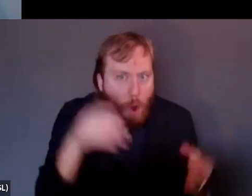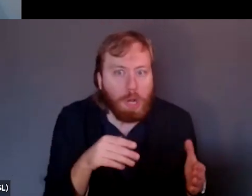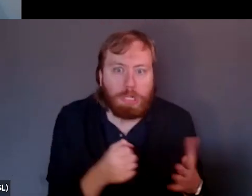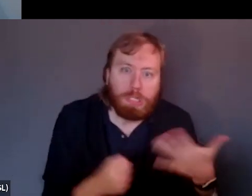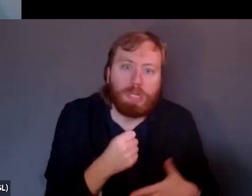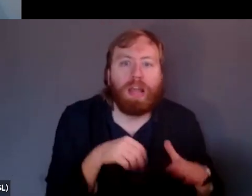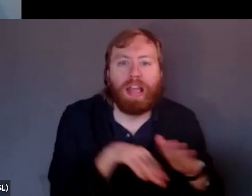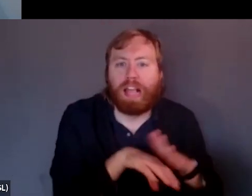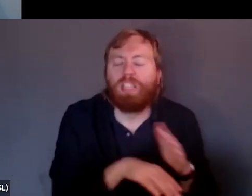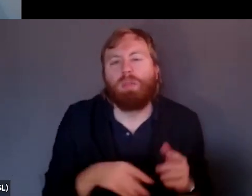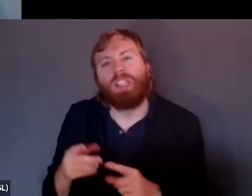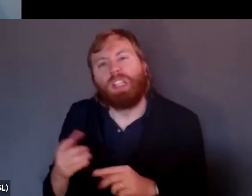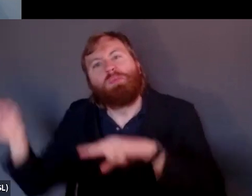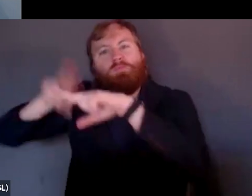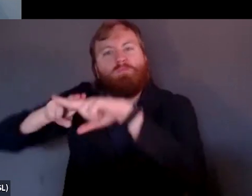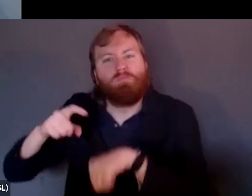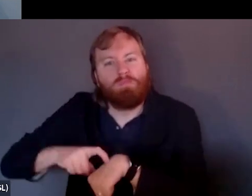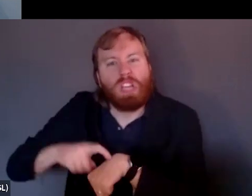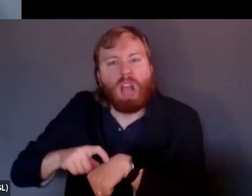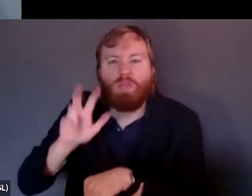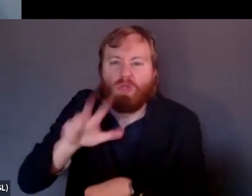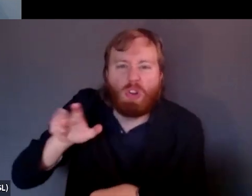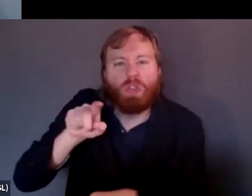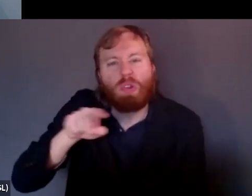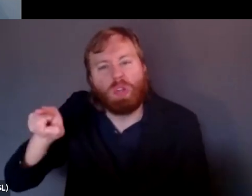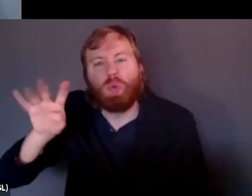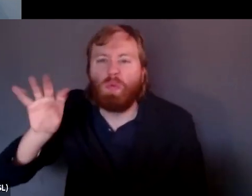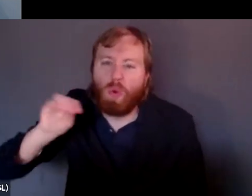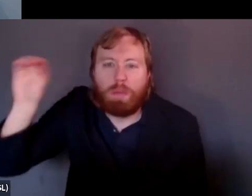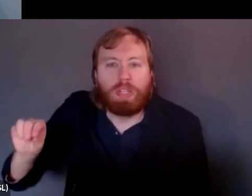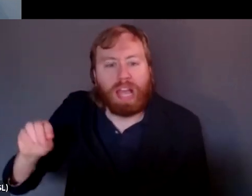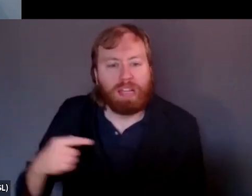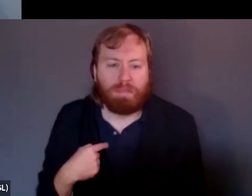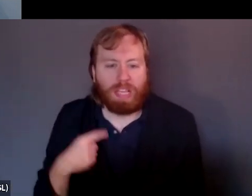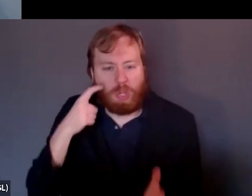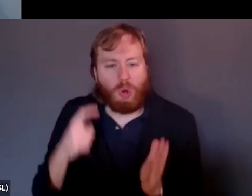or a little bit more working on accessibility exclusively.